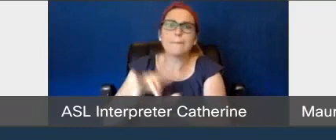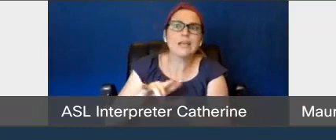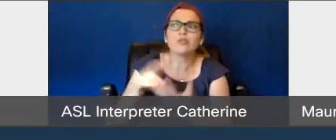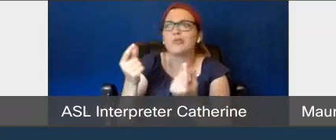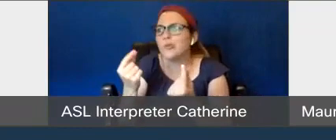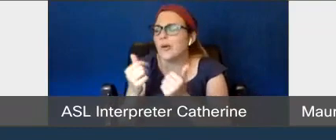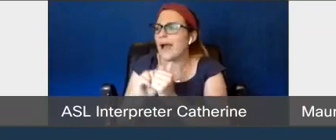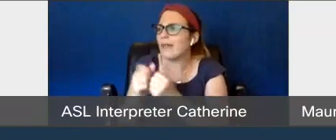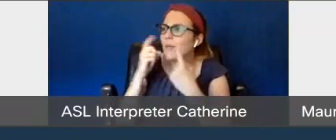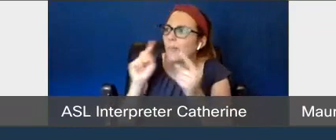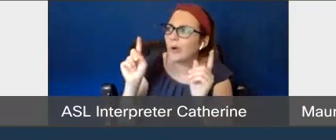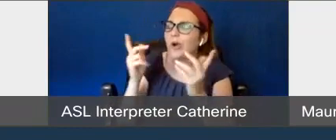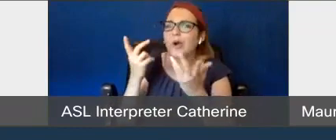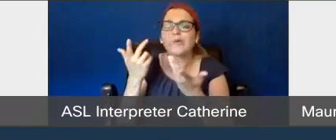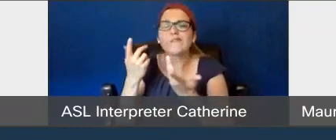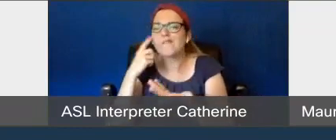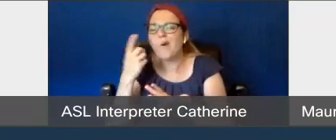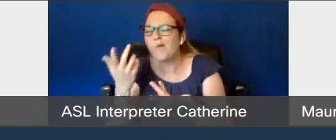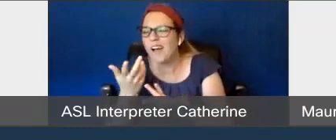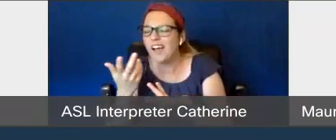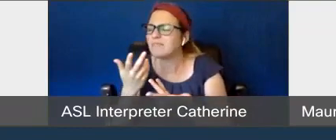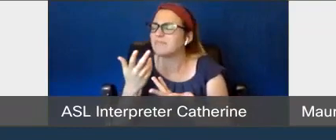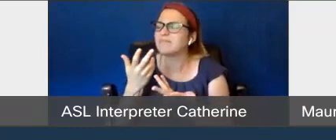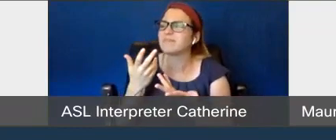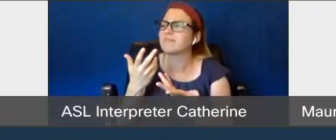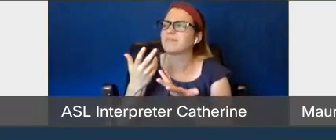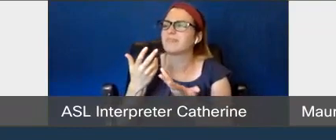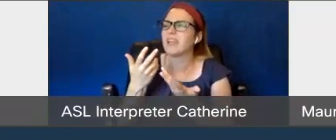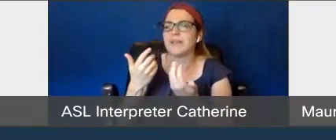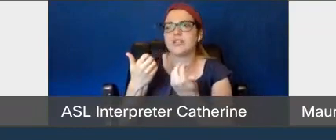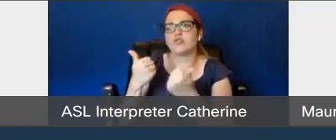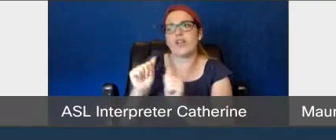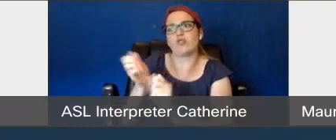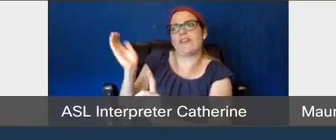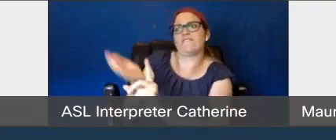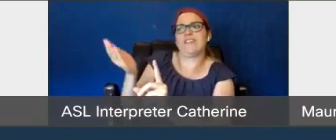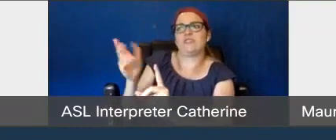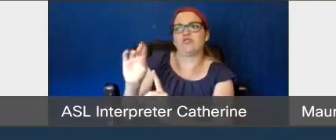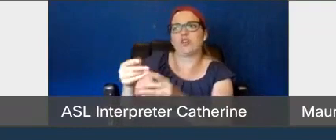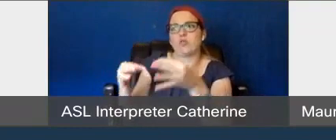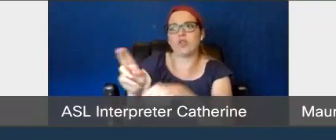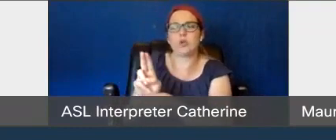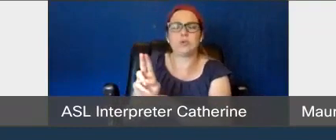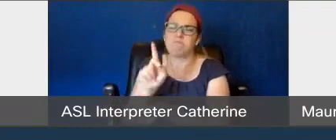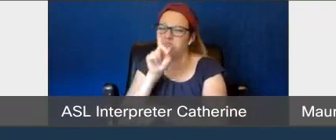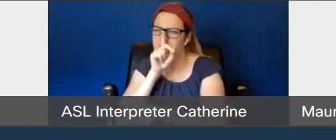or even frankly to try to enlist drug courts to use them. The toolkit is really there for drug courts